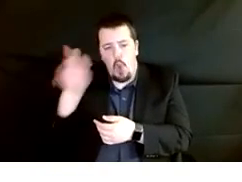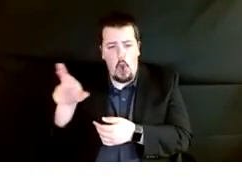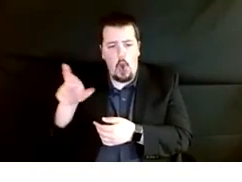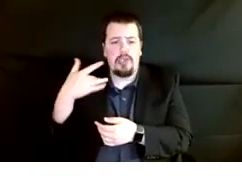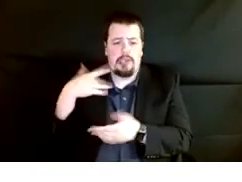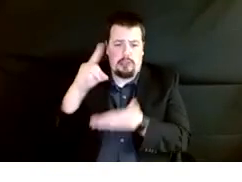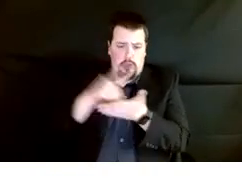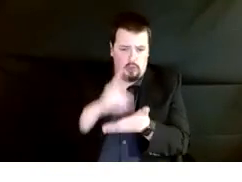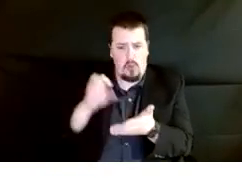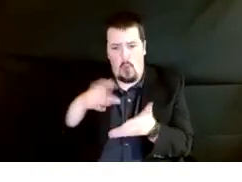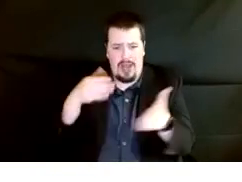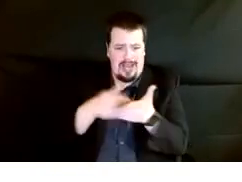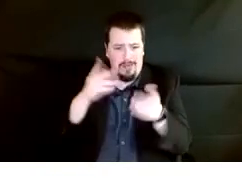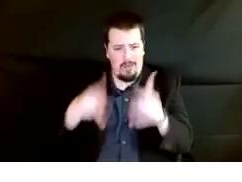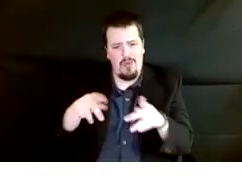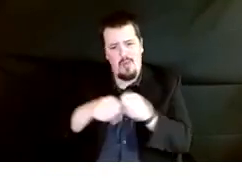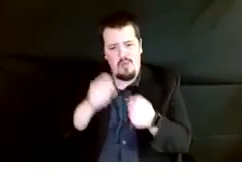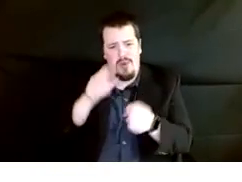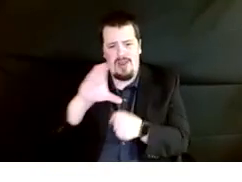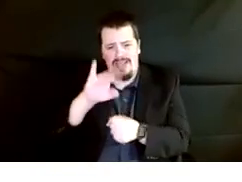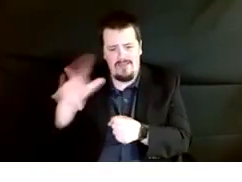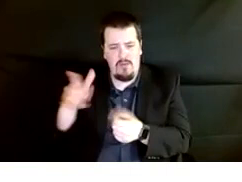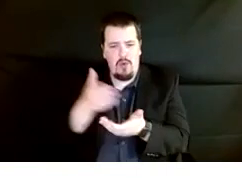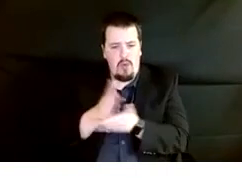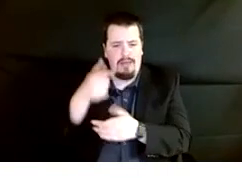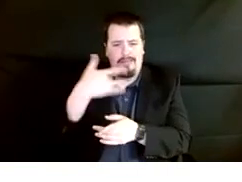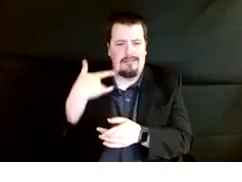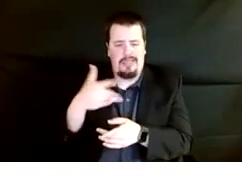a person violating their civil rights... so this is you know sort of in the range of the ADA